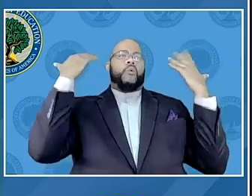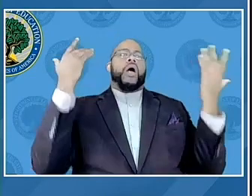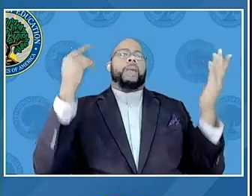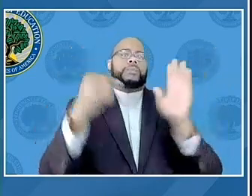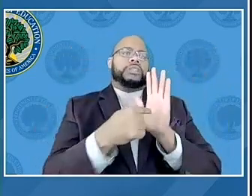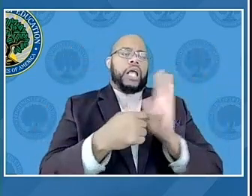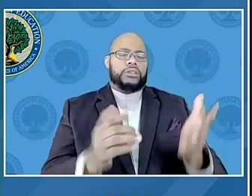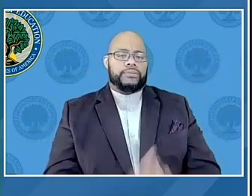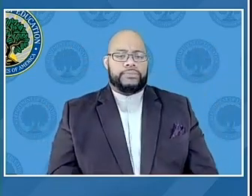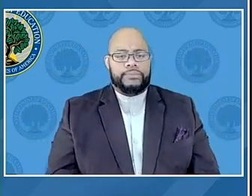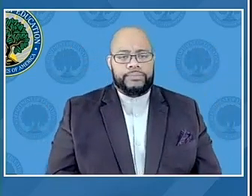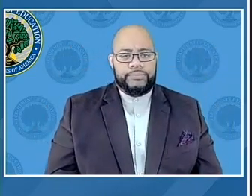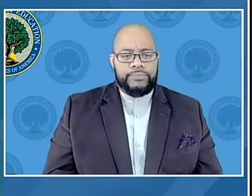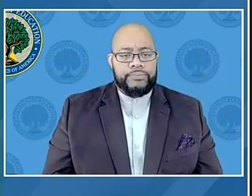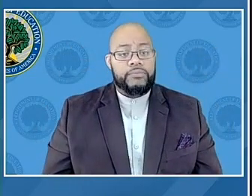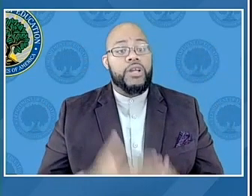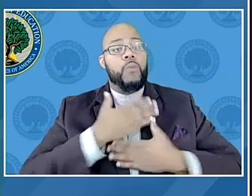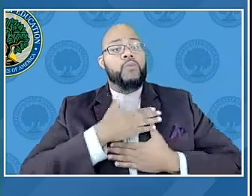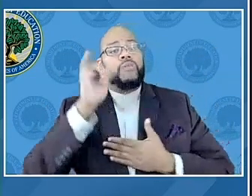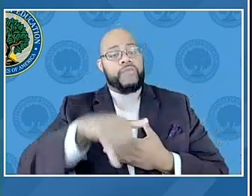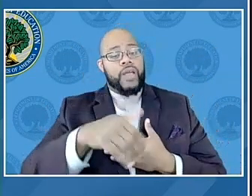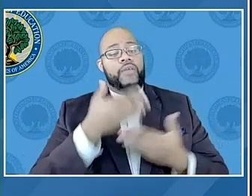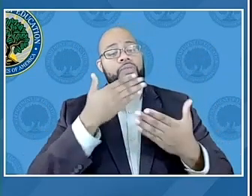Appreciate that. Thank you, Ashley, for your comments.